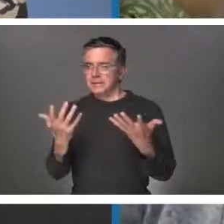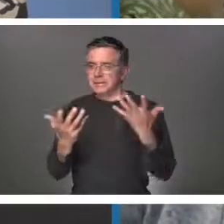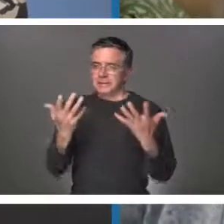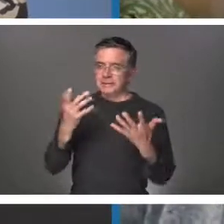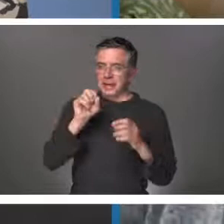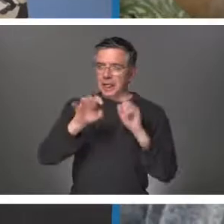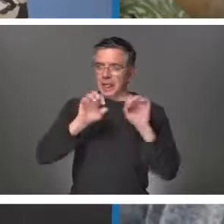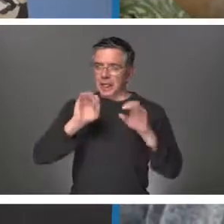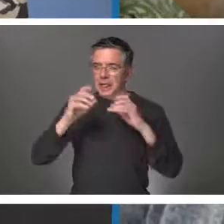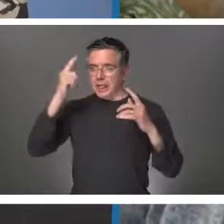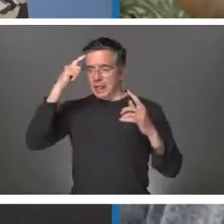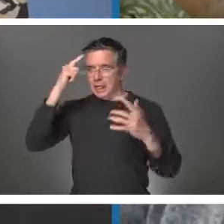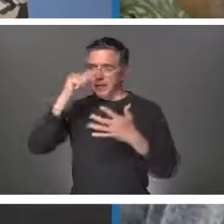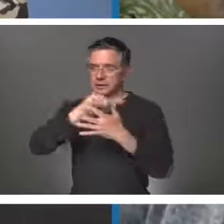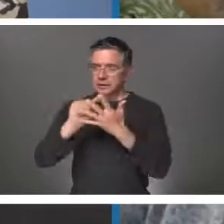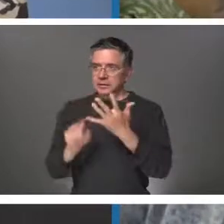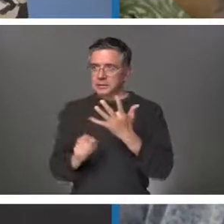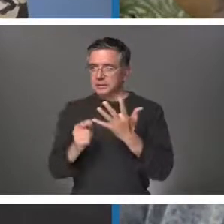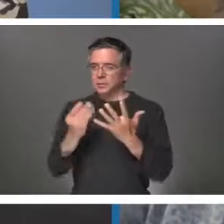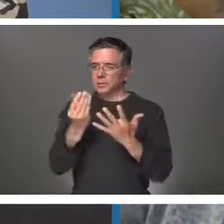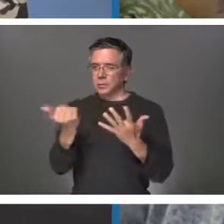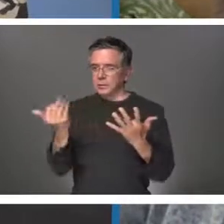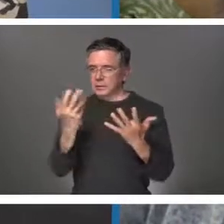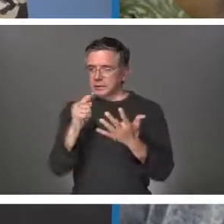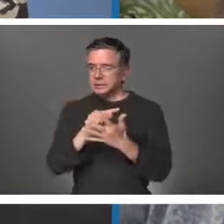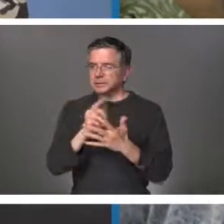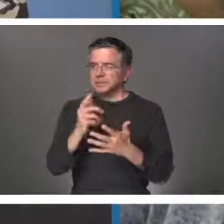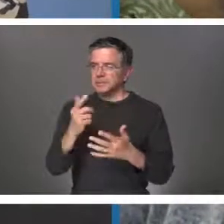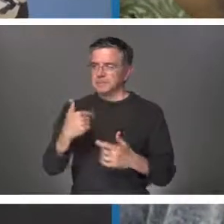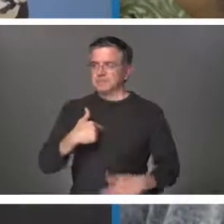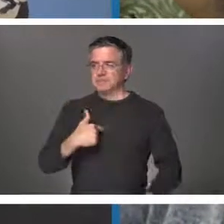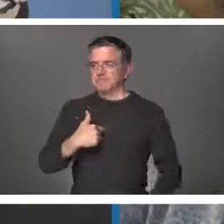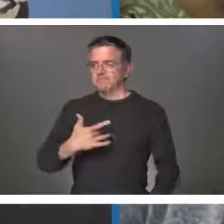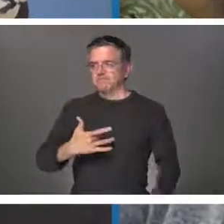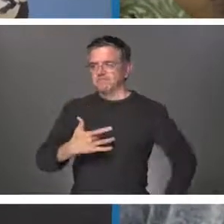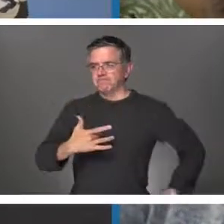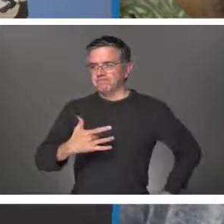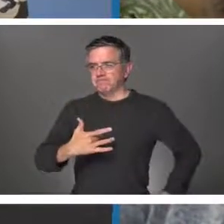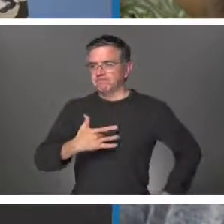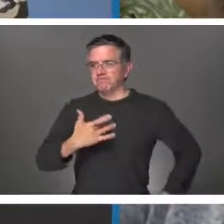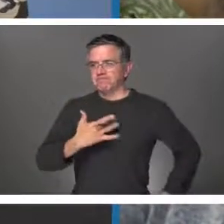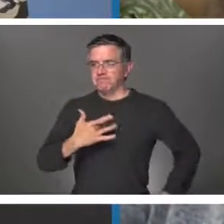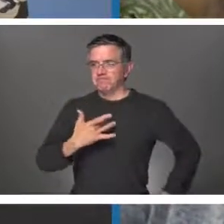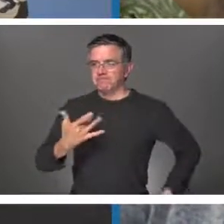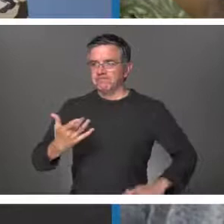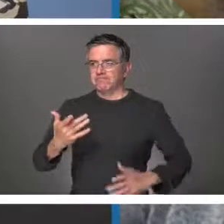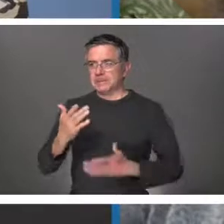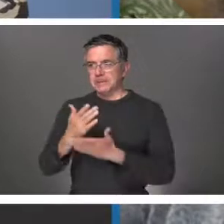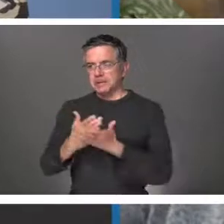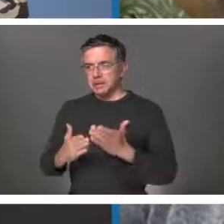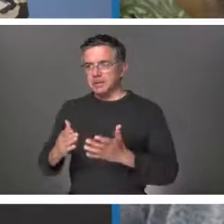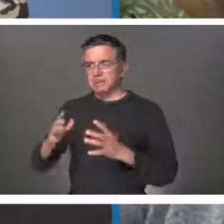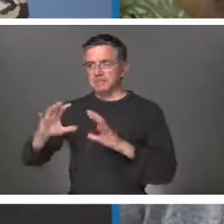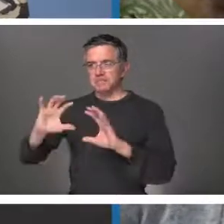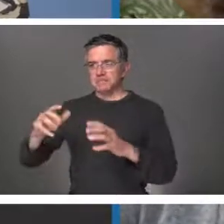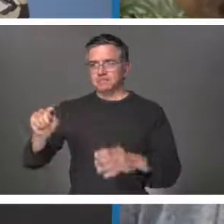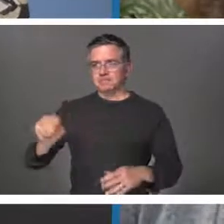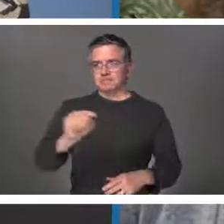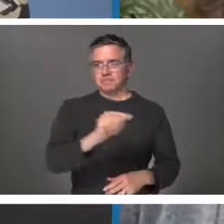I think that within vulnerable communities, we have a tendency to rely on volunteers to do work